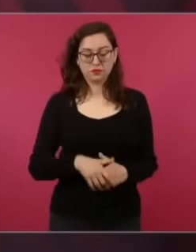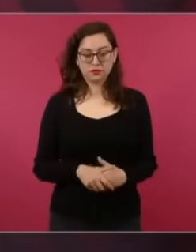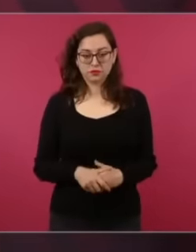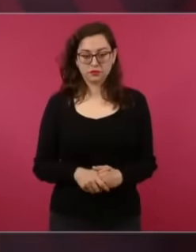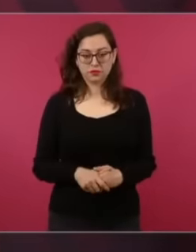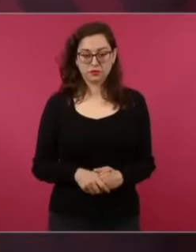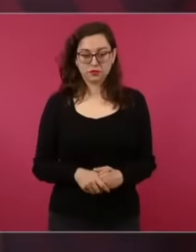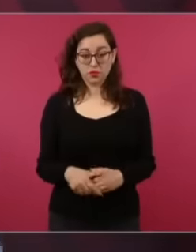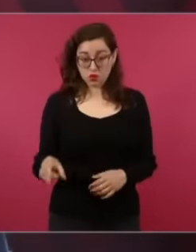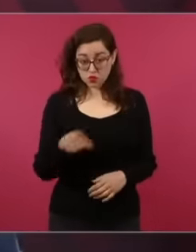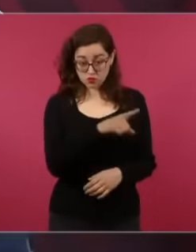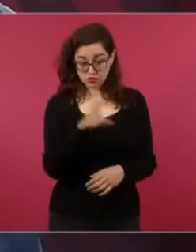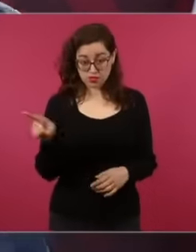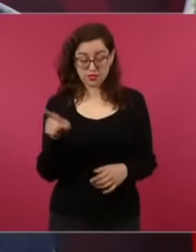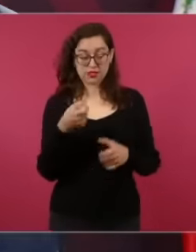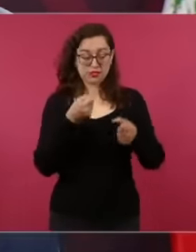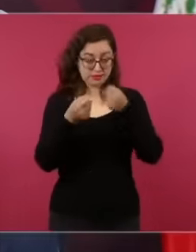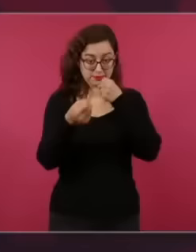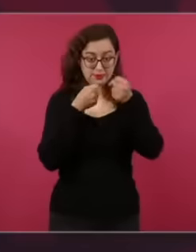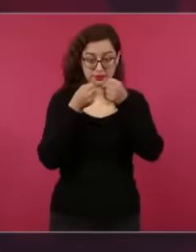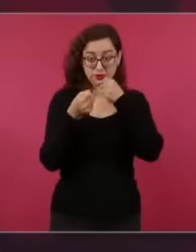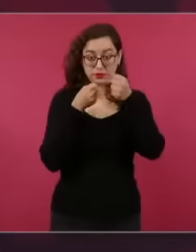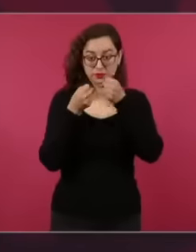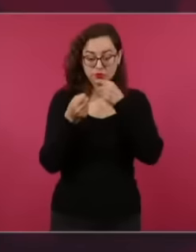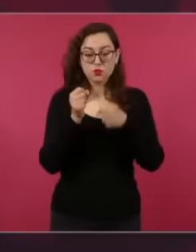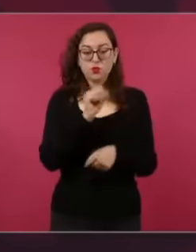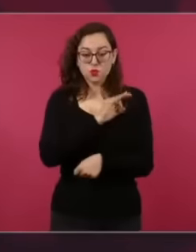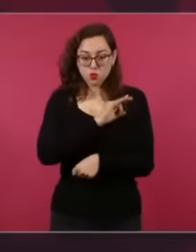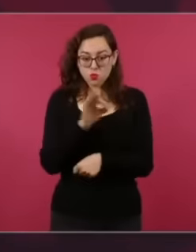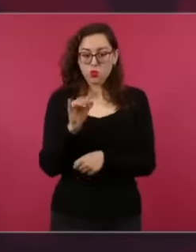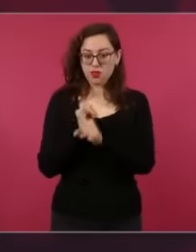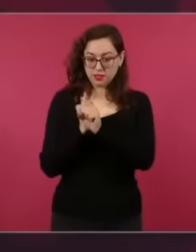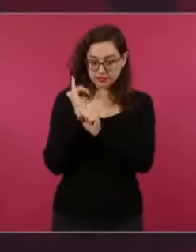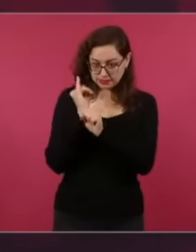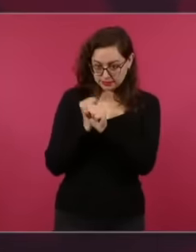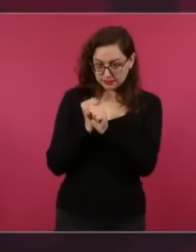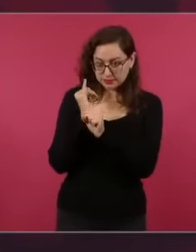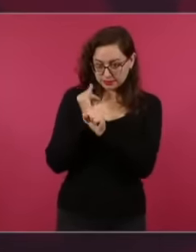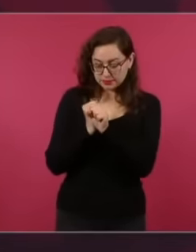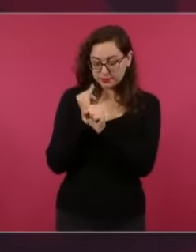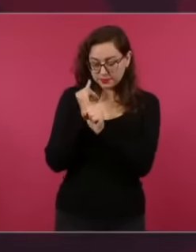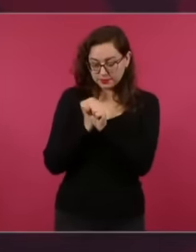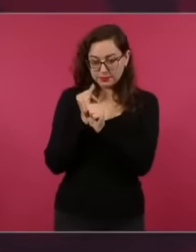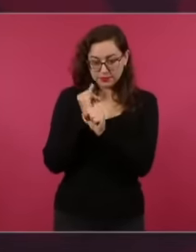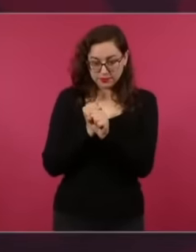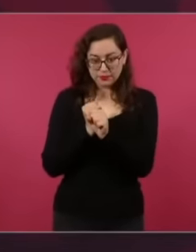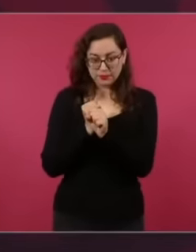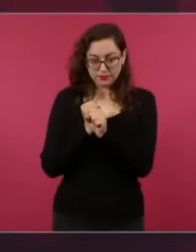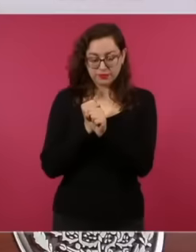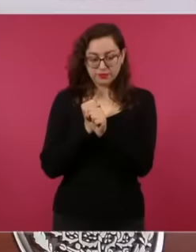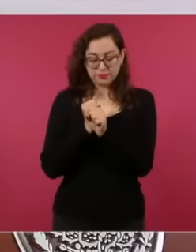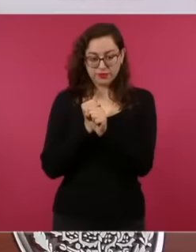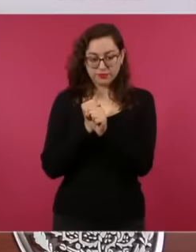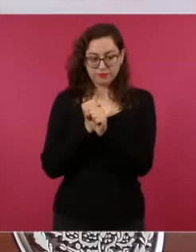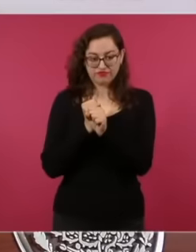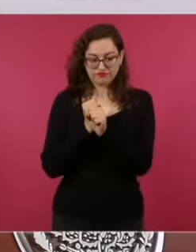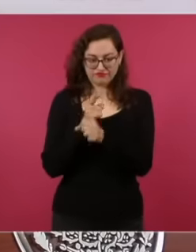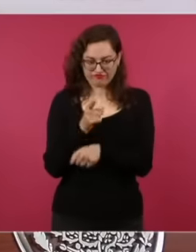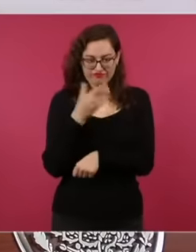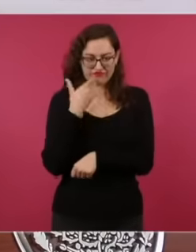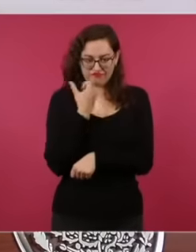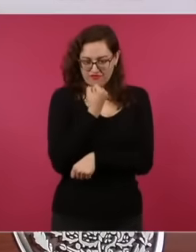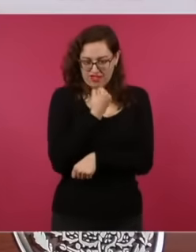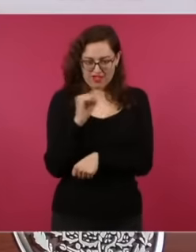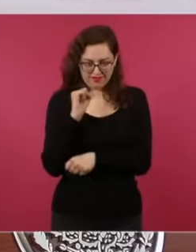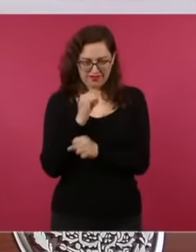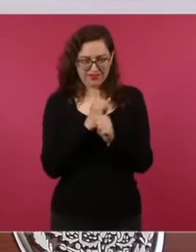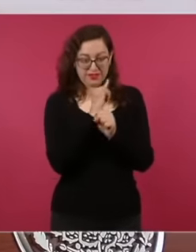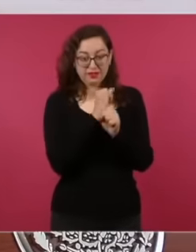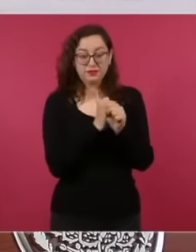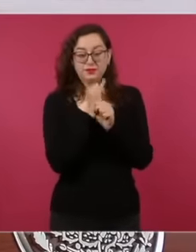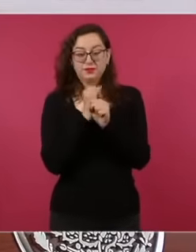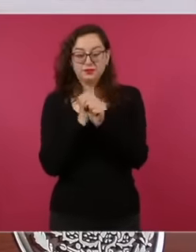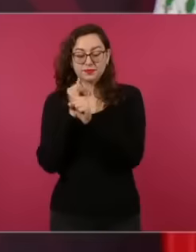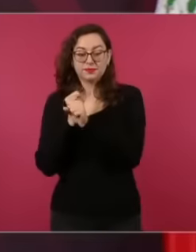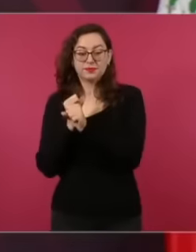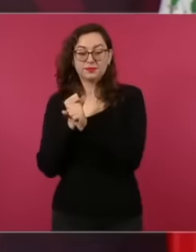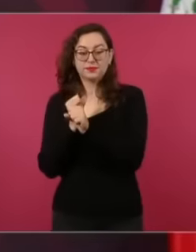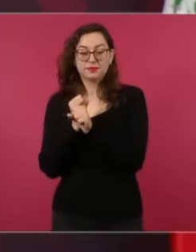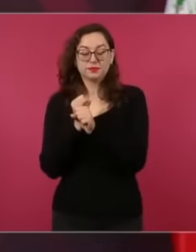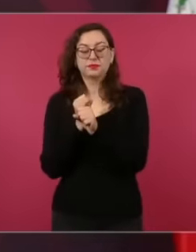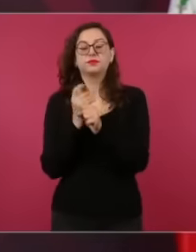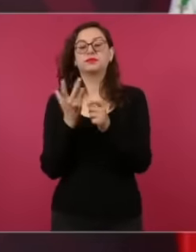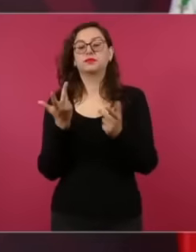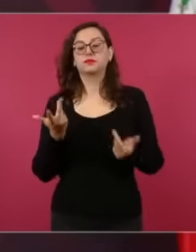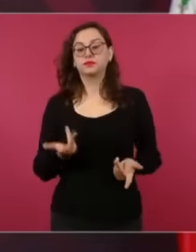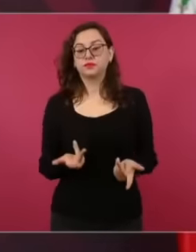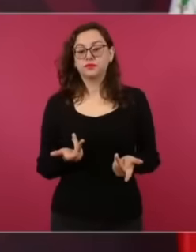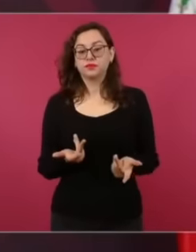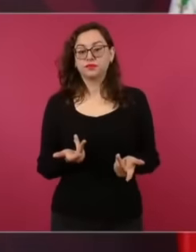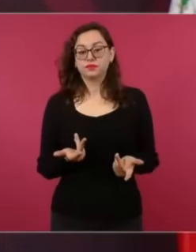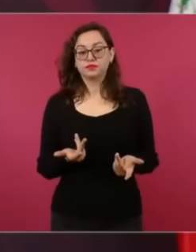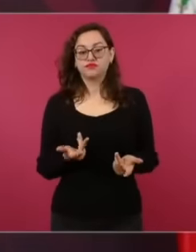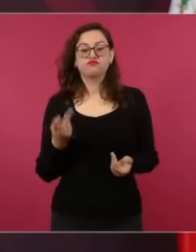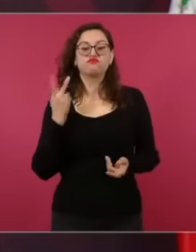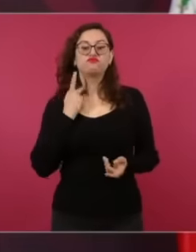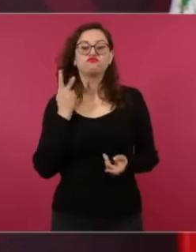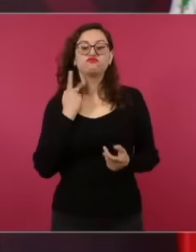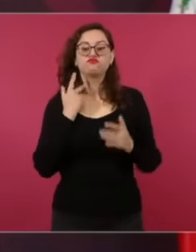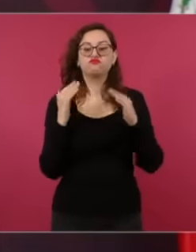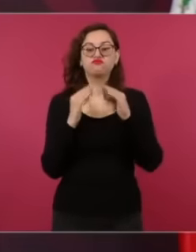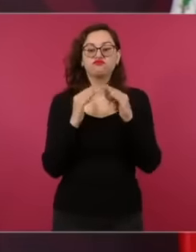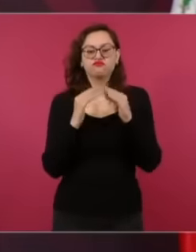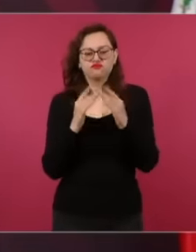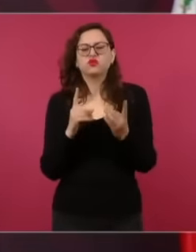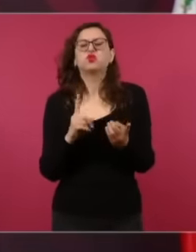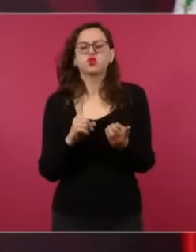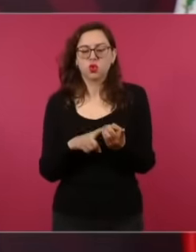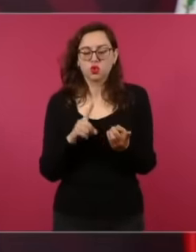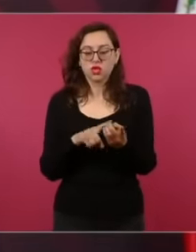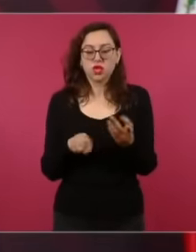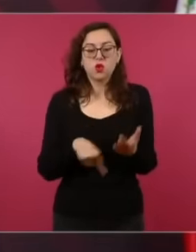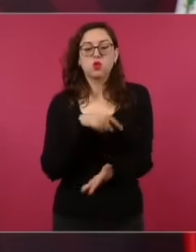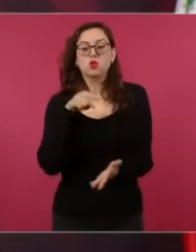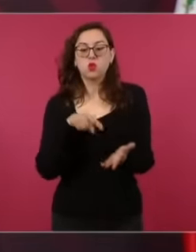are professional voyeurs where do the politicians live here in Mexico City